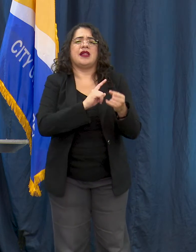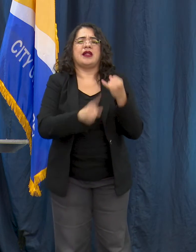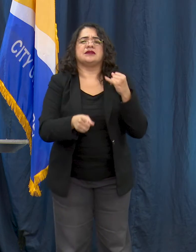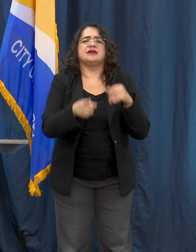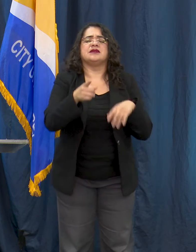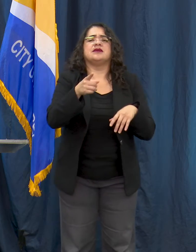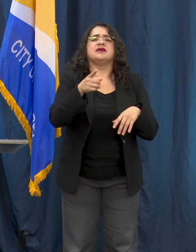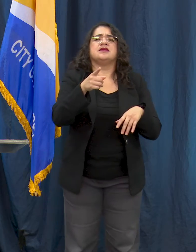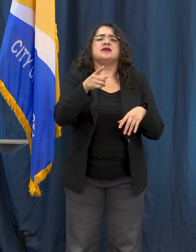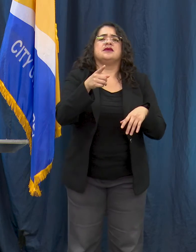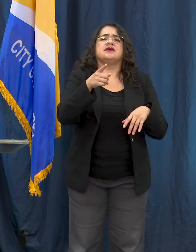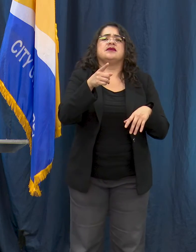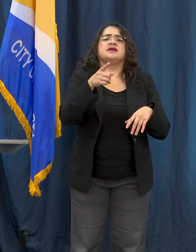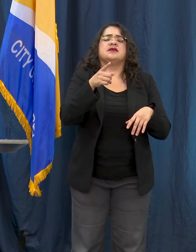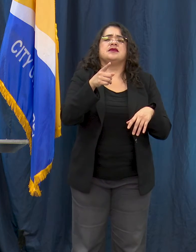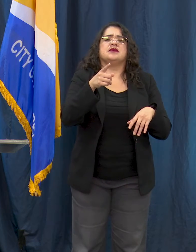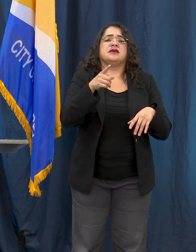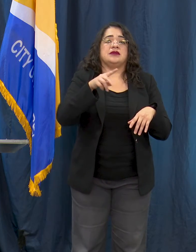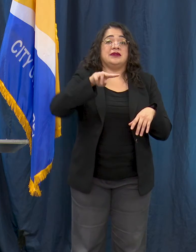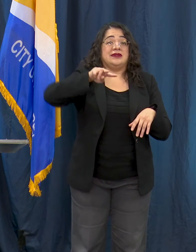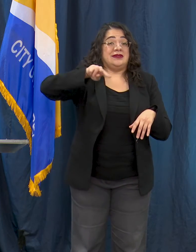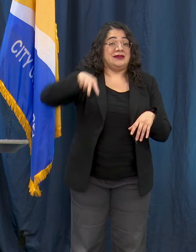health - Do we anticipate a surge or a second wave based on all these